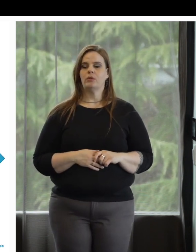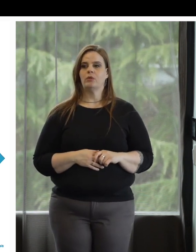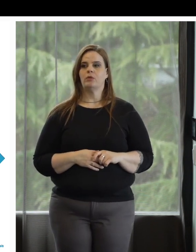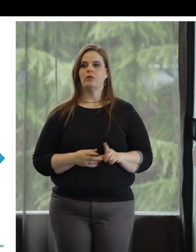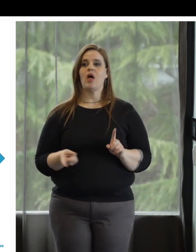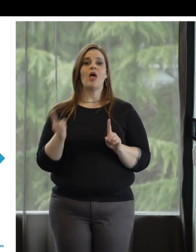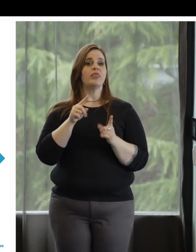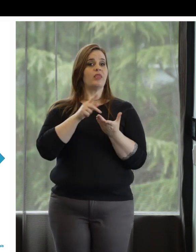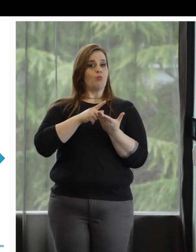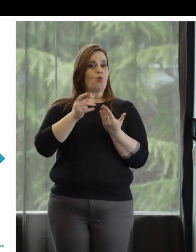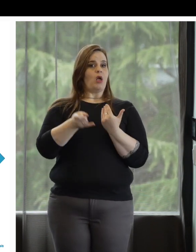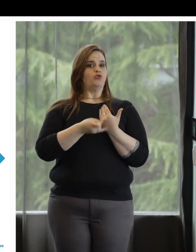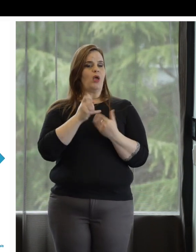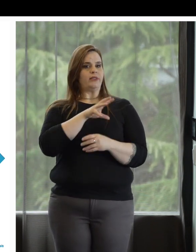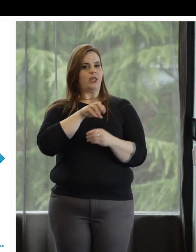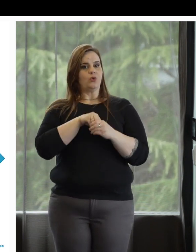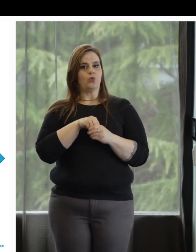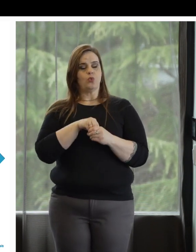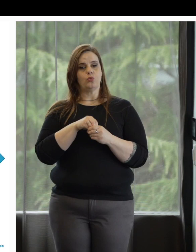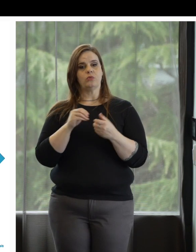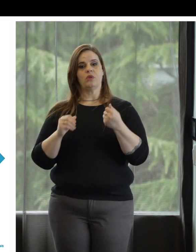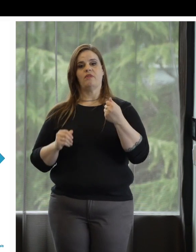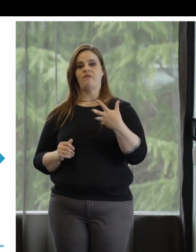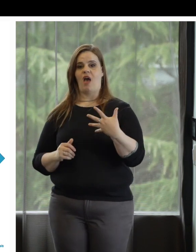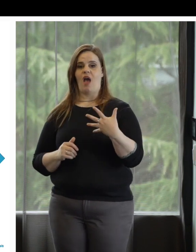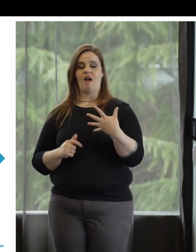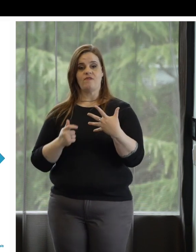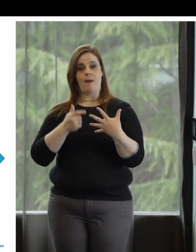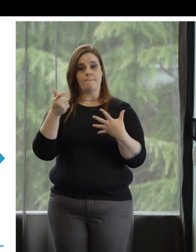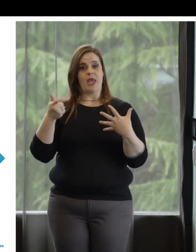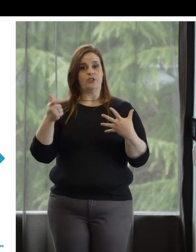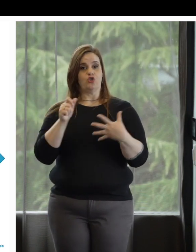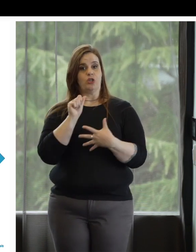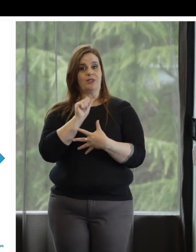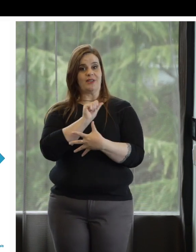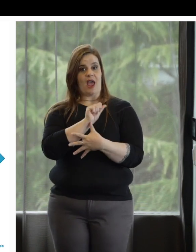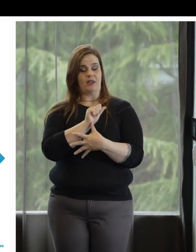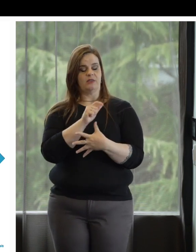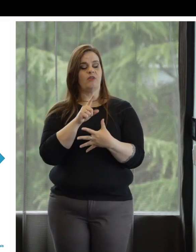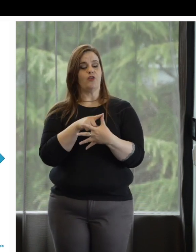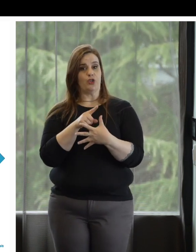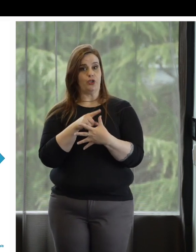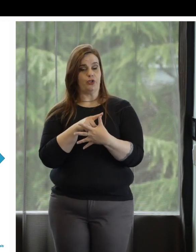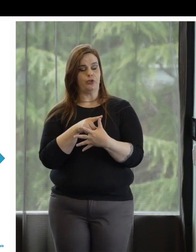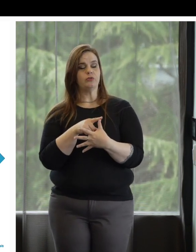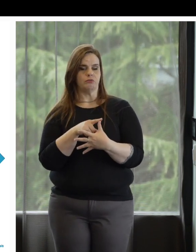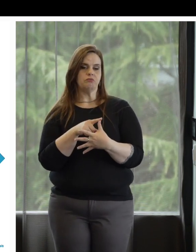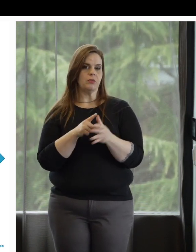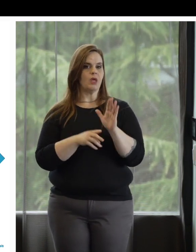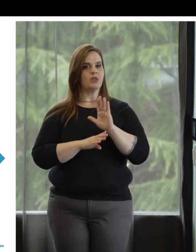includes five major tasks. The first was developed in